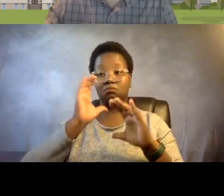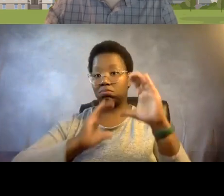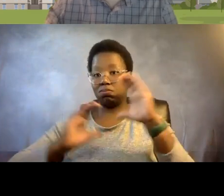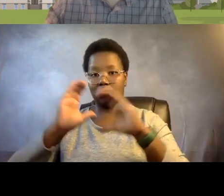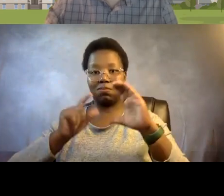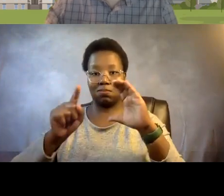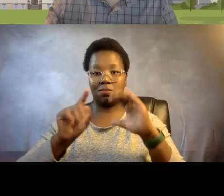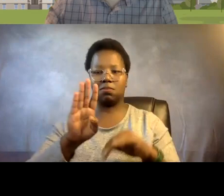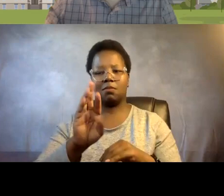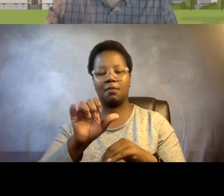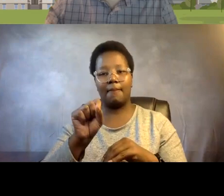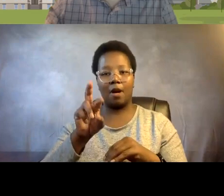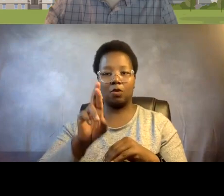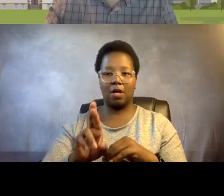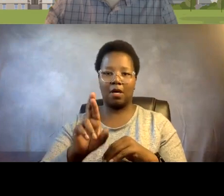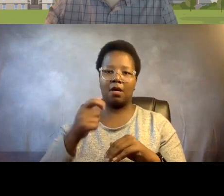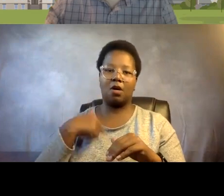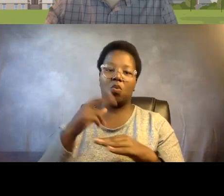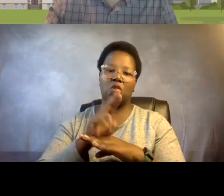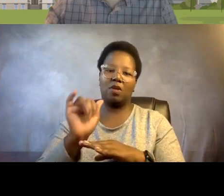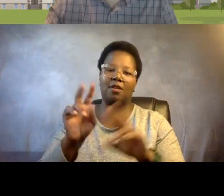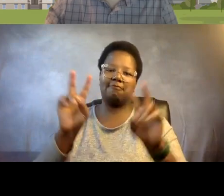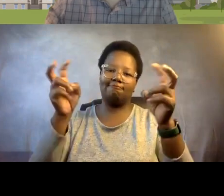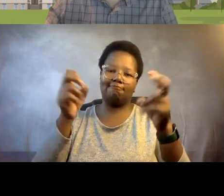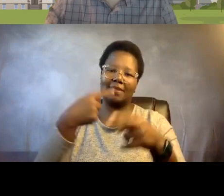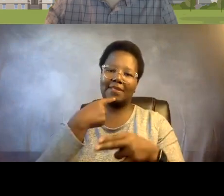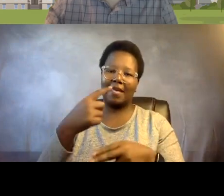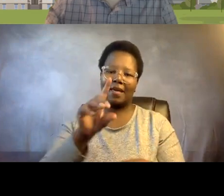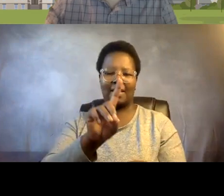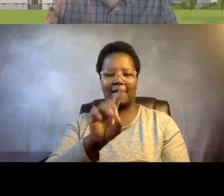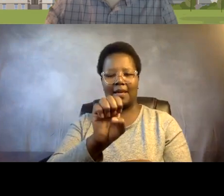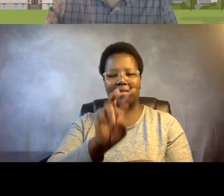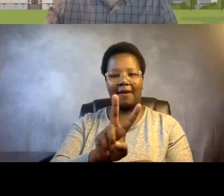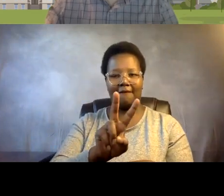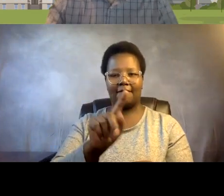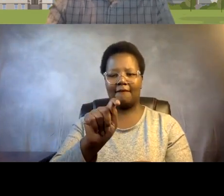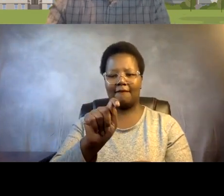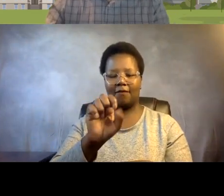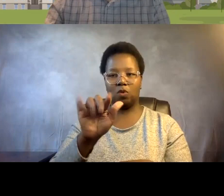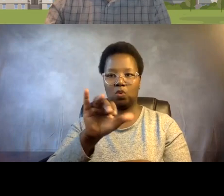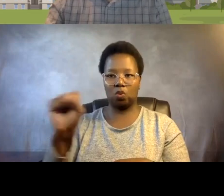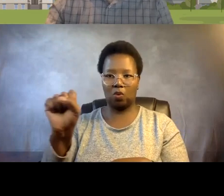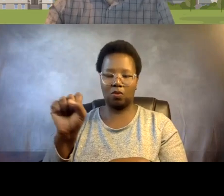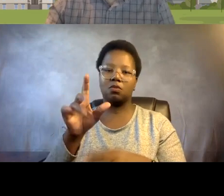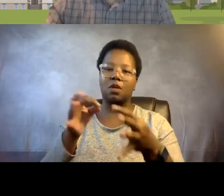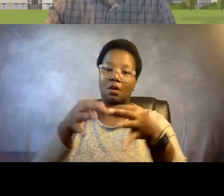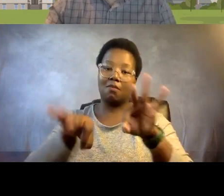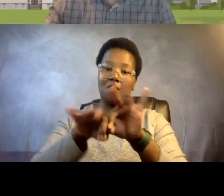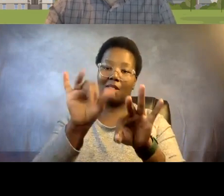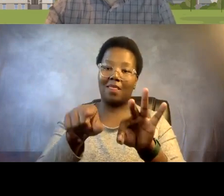we will use the term DevTools quite a bit in the next little bit, and that's a developer, it's a